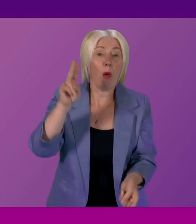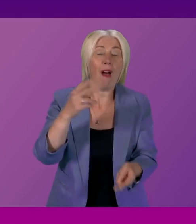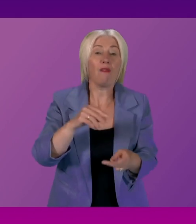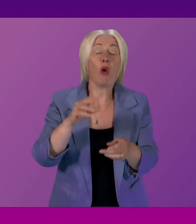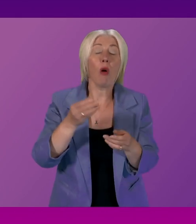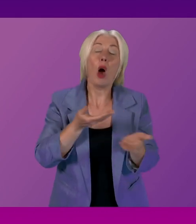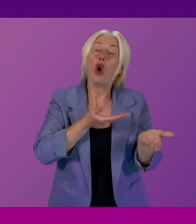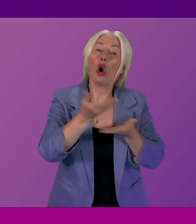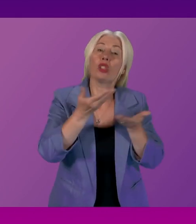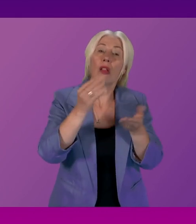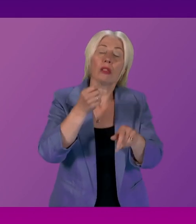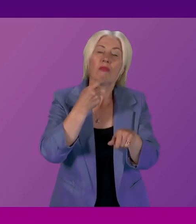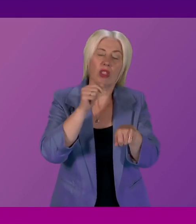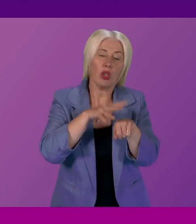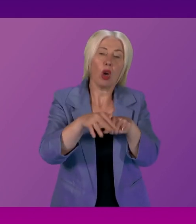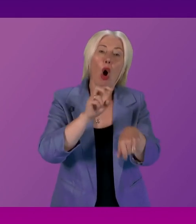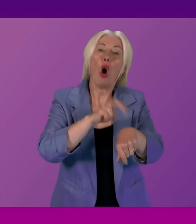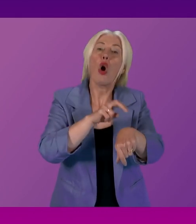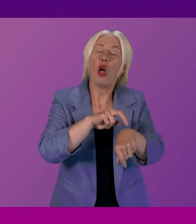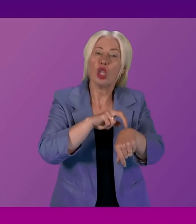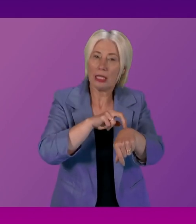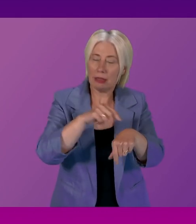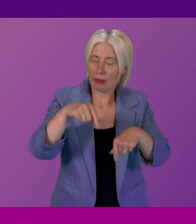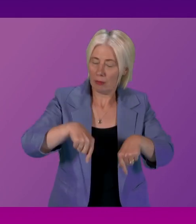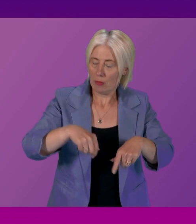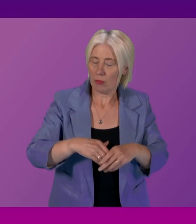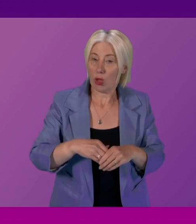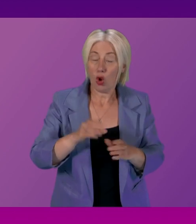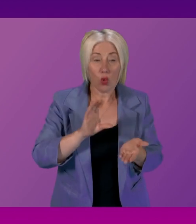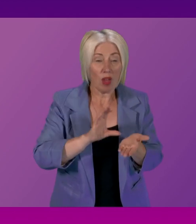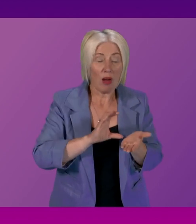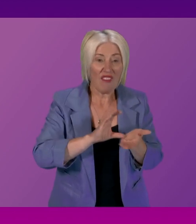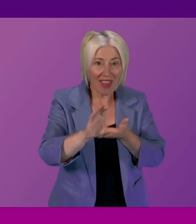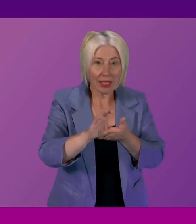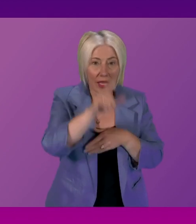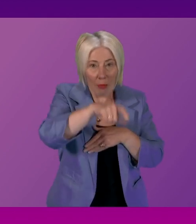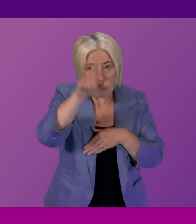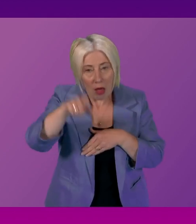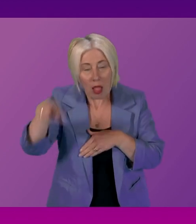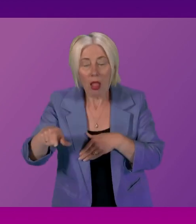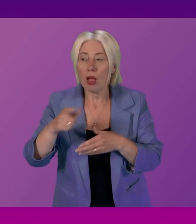of consultant oncologists. We are investing in the individuals in our health services, we are investing in ensuring